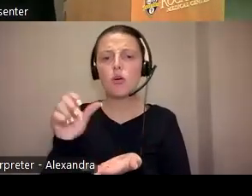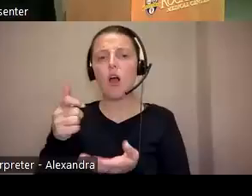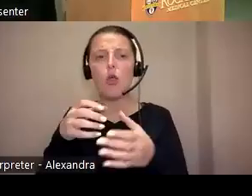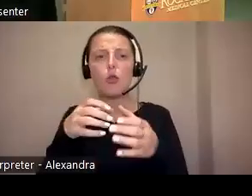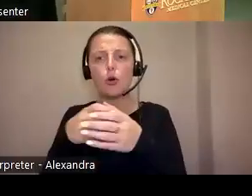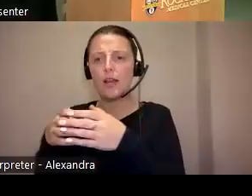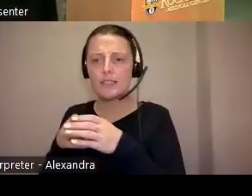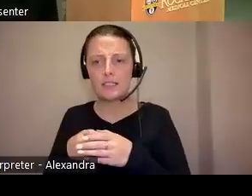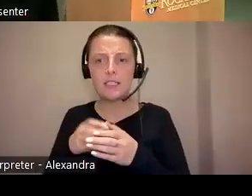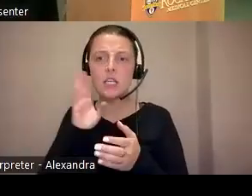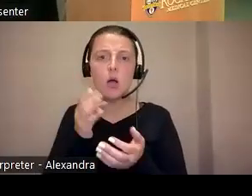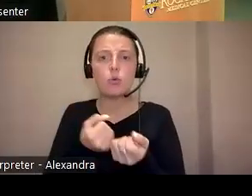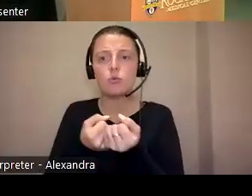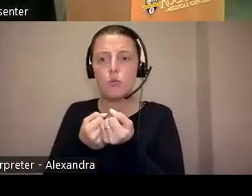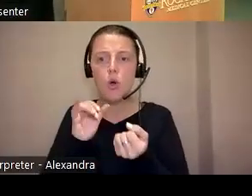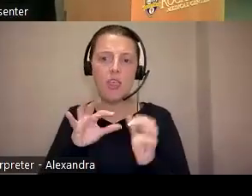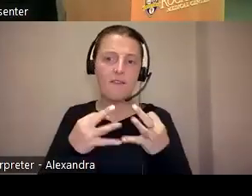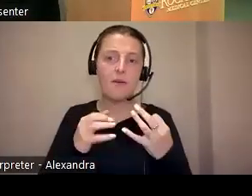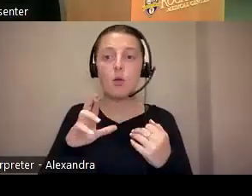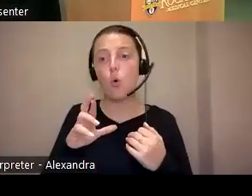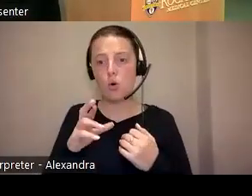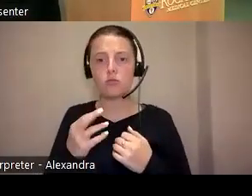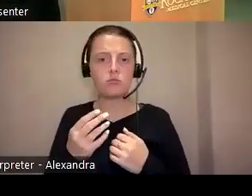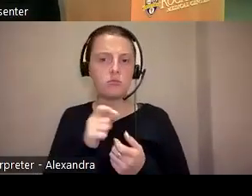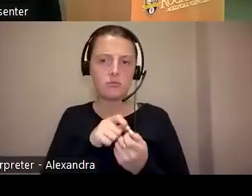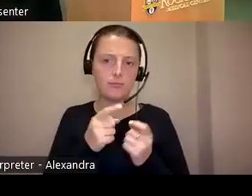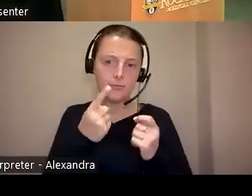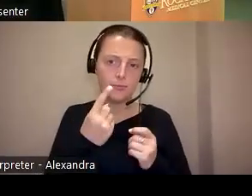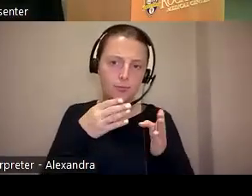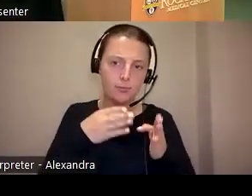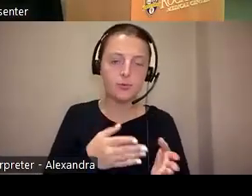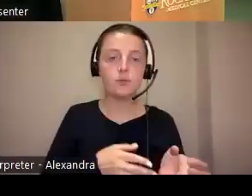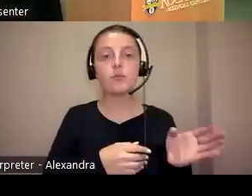So, we've talked a lot about um what peers are and what they do. And I think it's important just